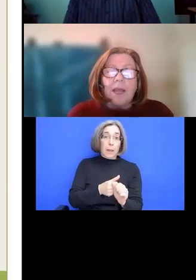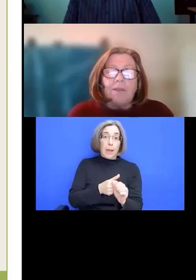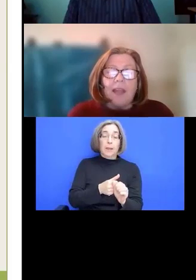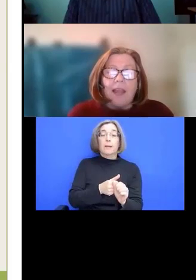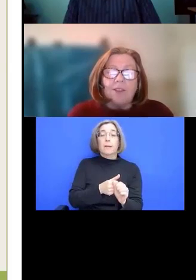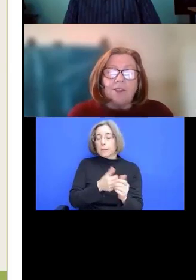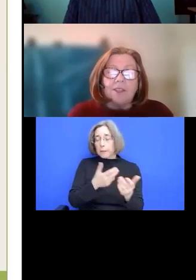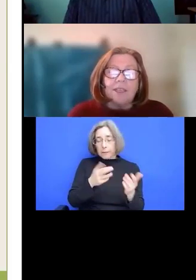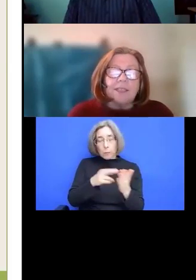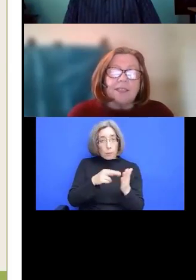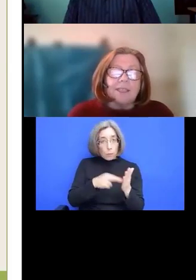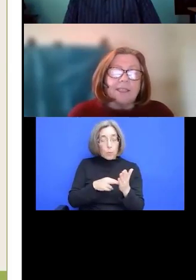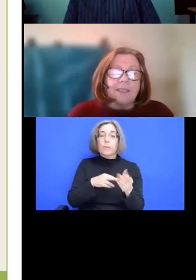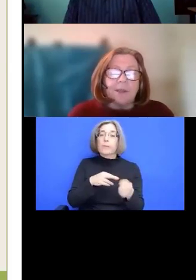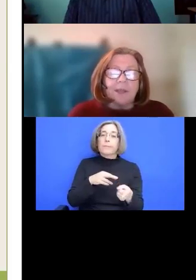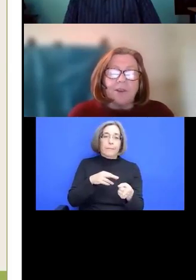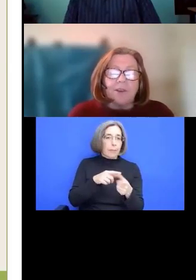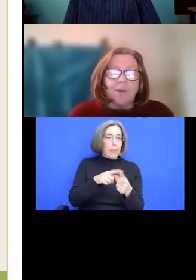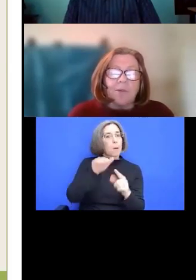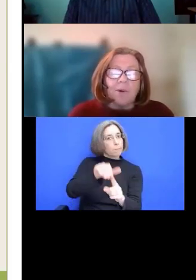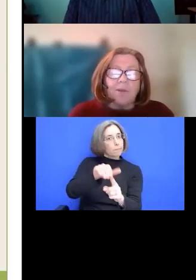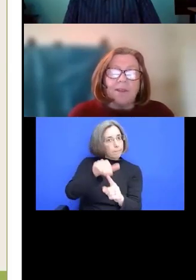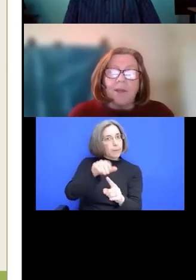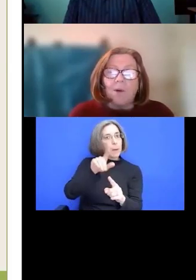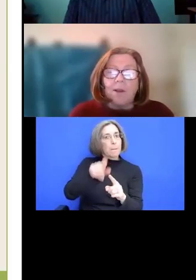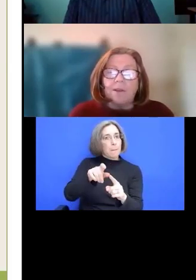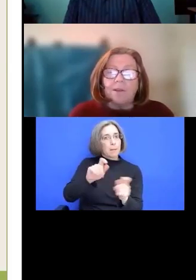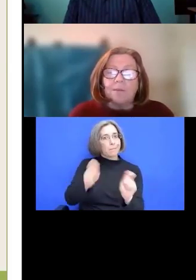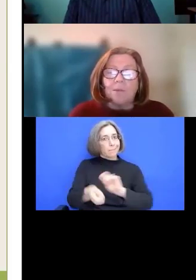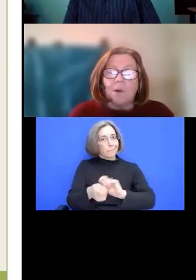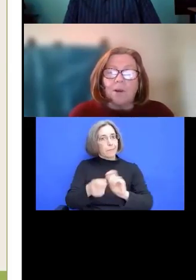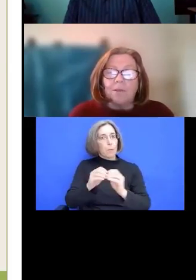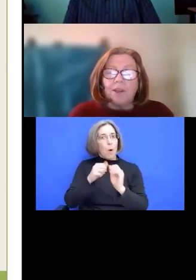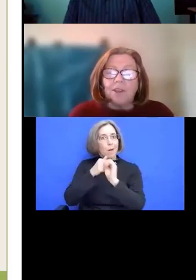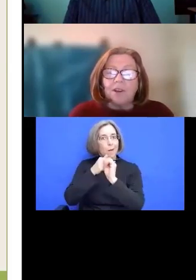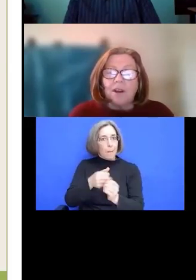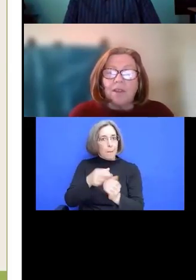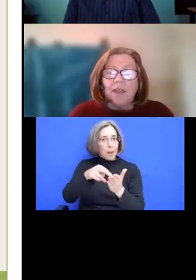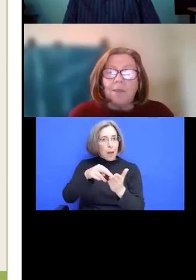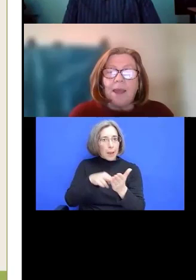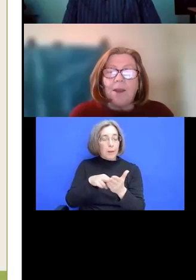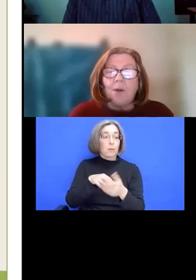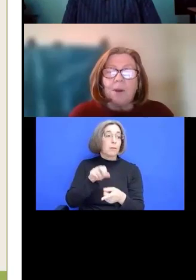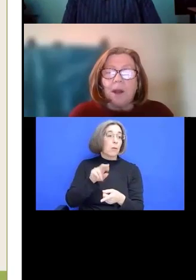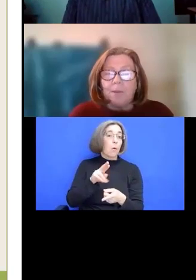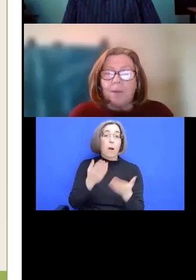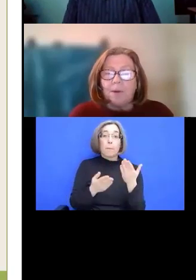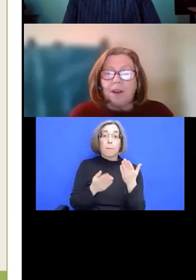If the agency sees something in your report that they want some more information on, they my open up the PRAM